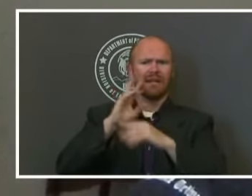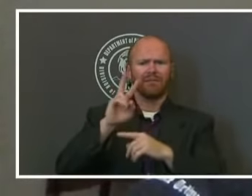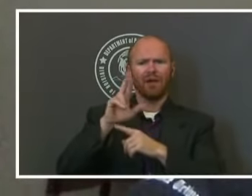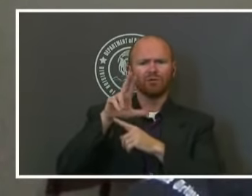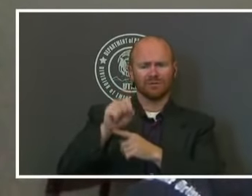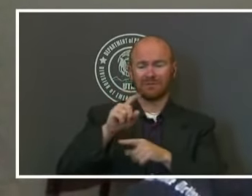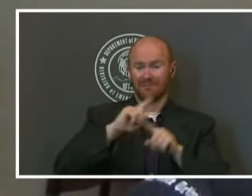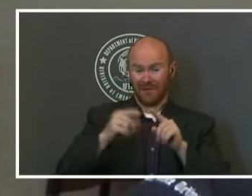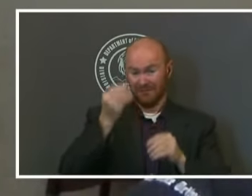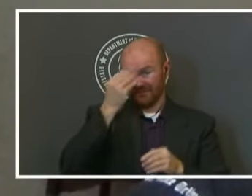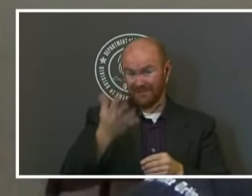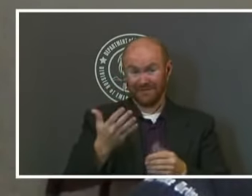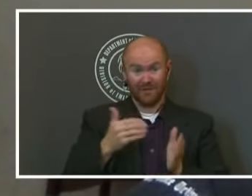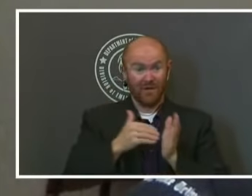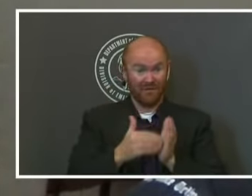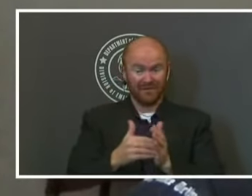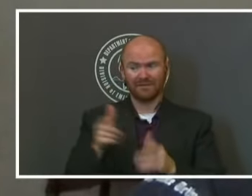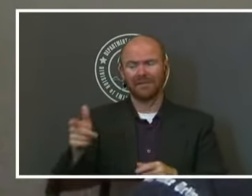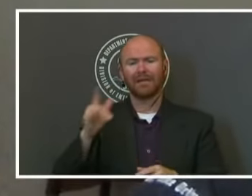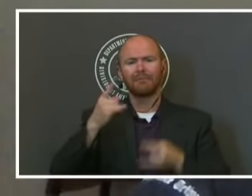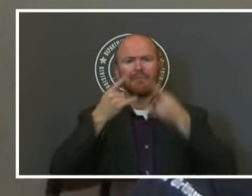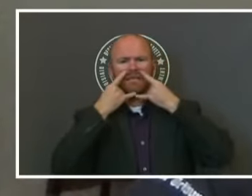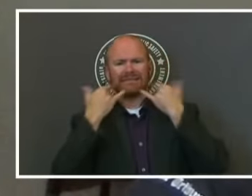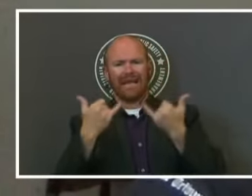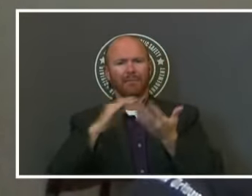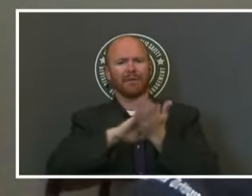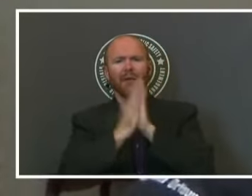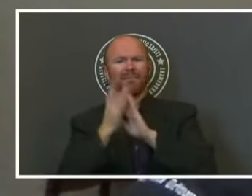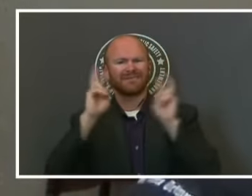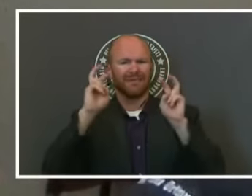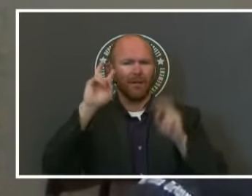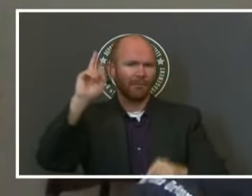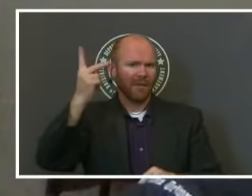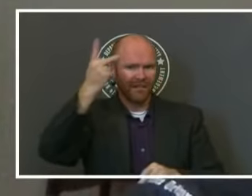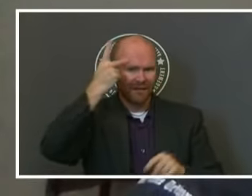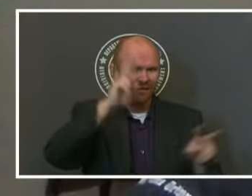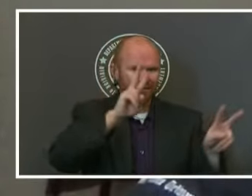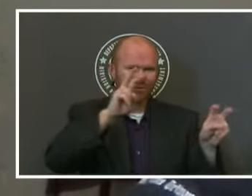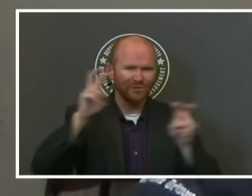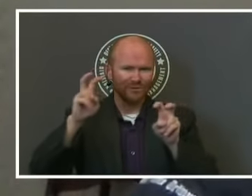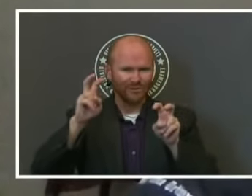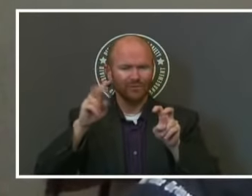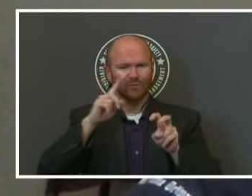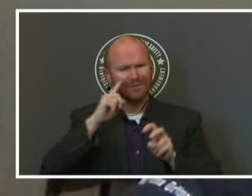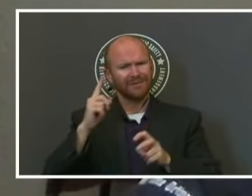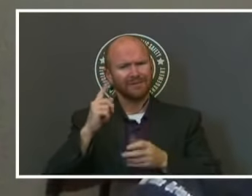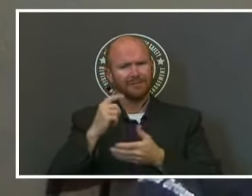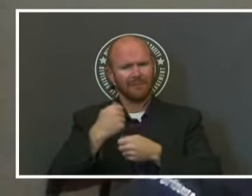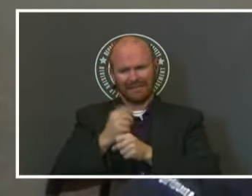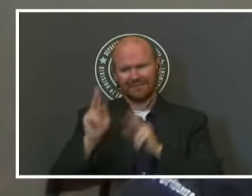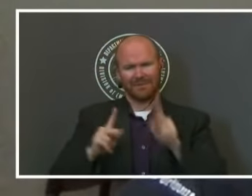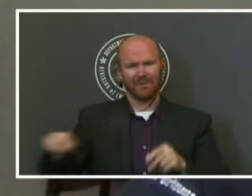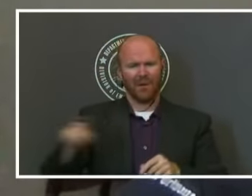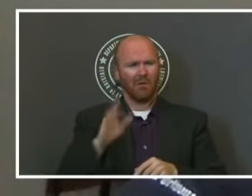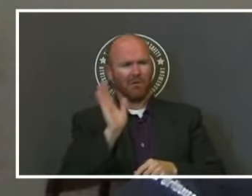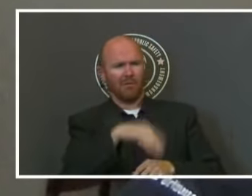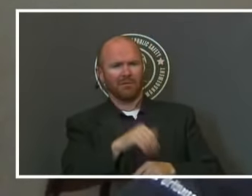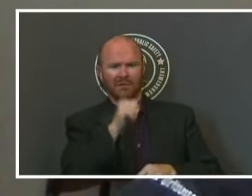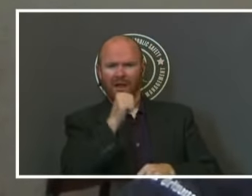masks have become a political issue is one thing that sets on